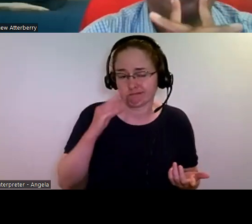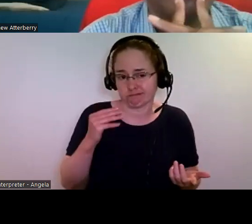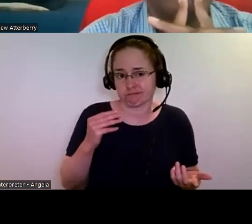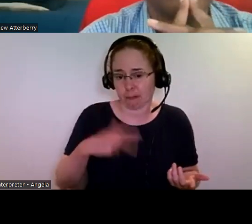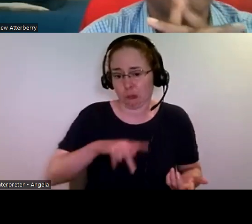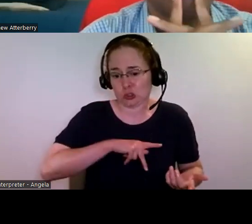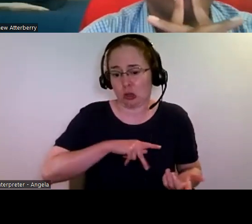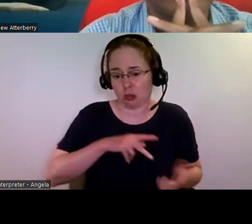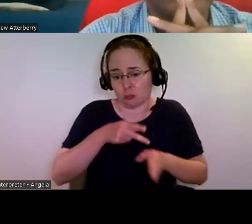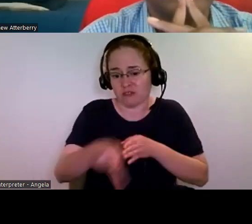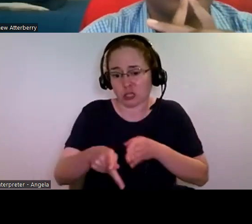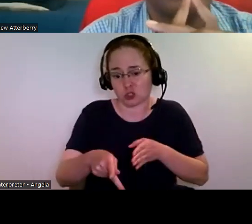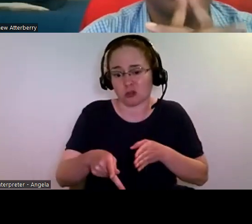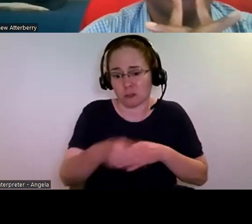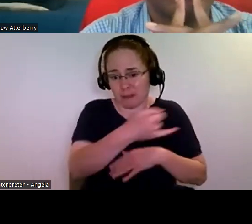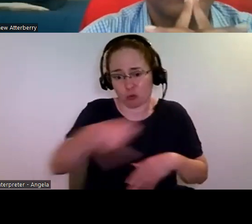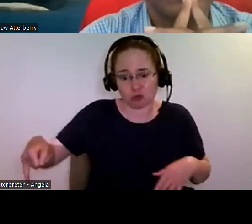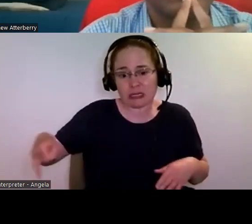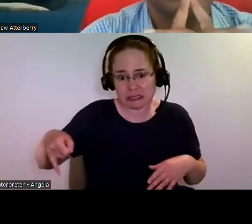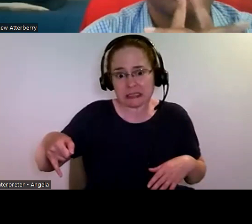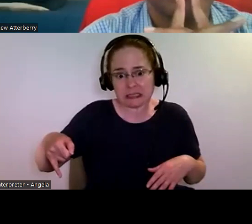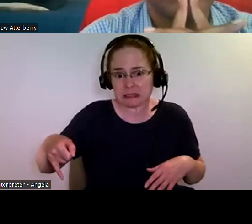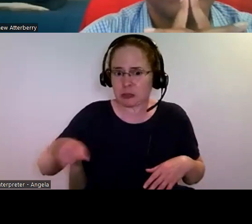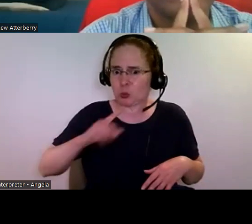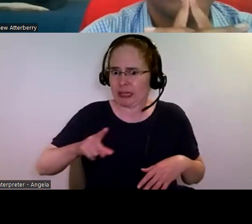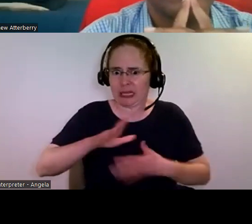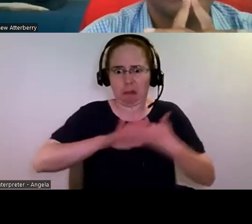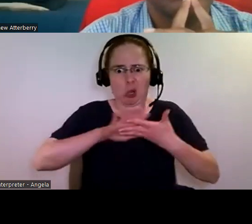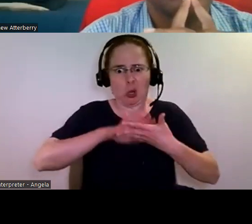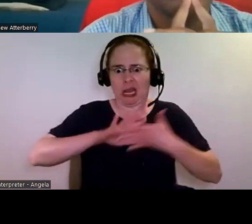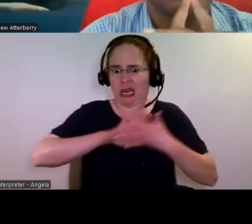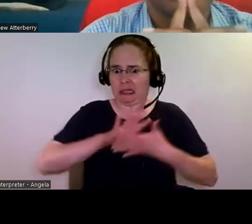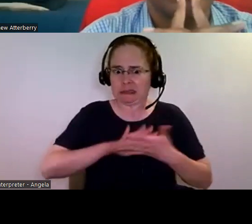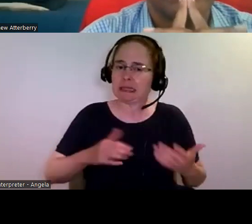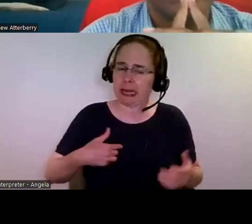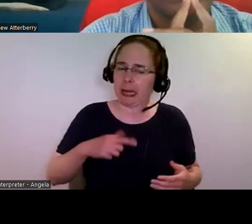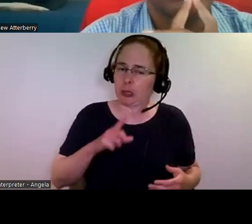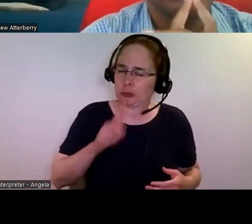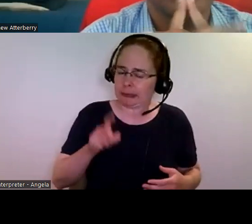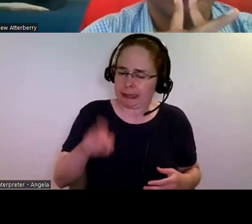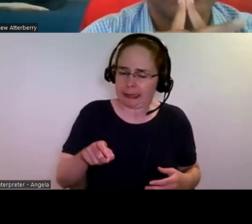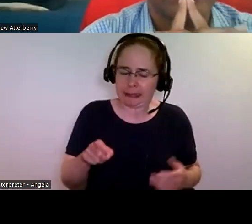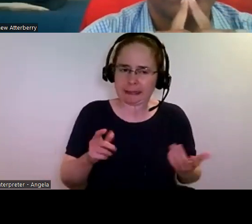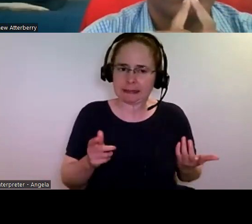and professional boundaries are really blurred for me so I think I really need to kind of think